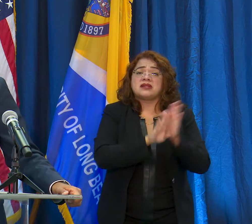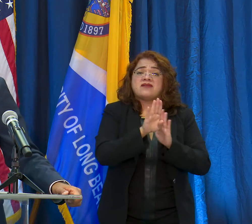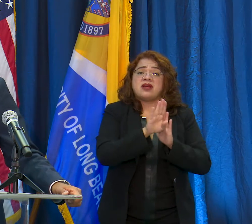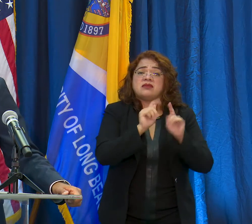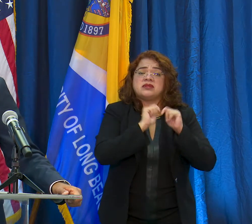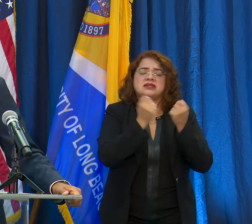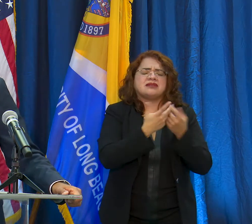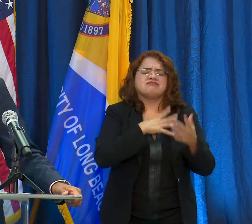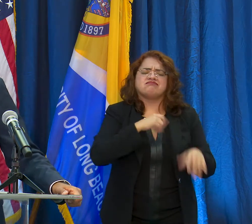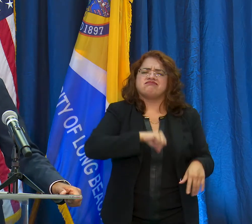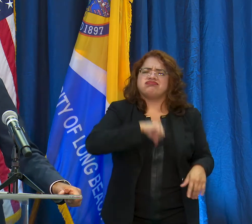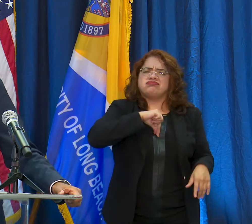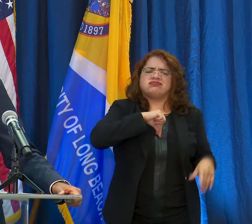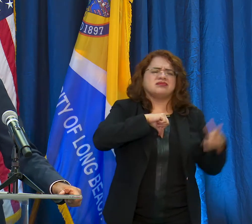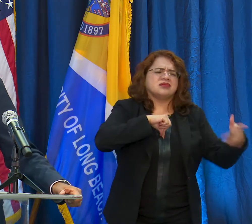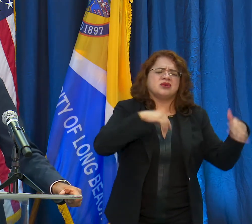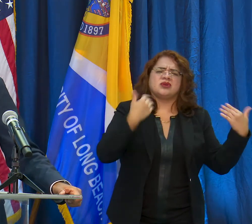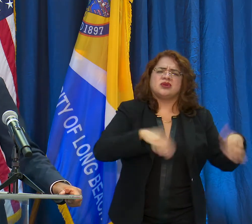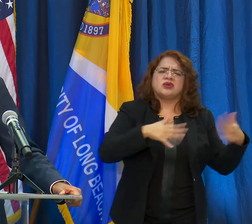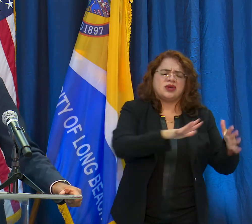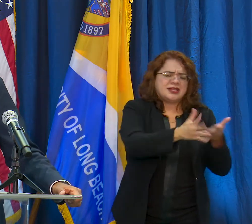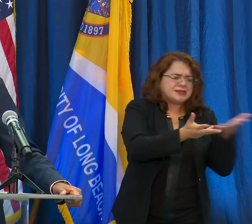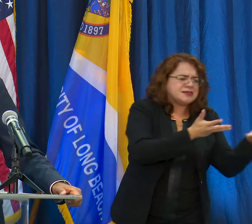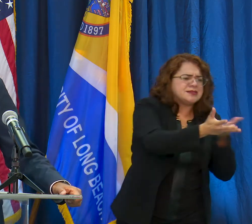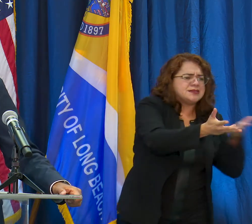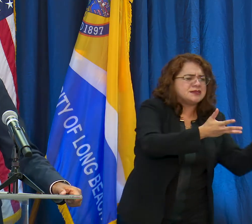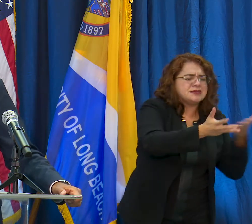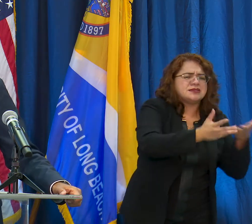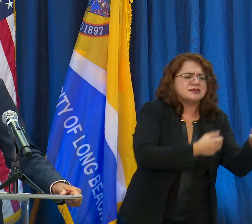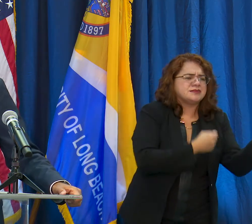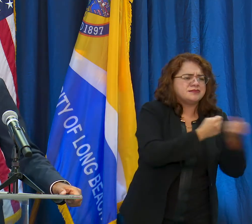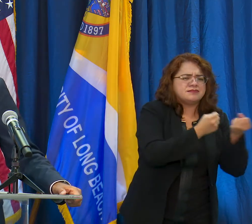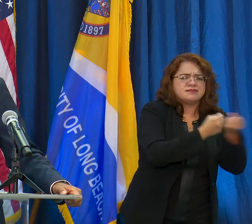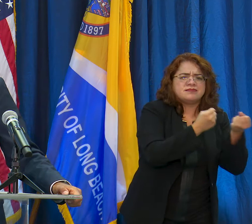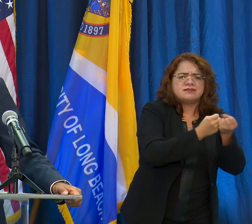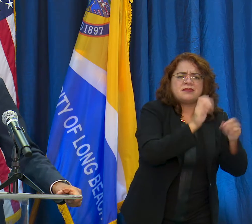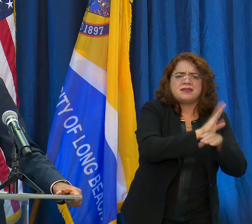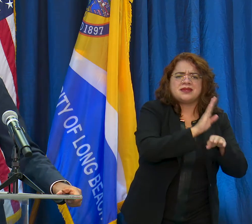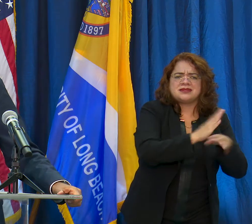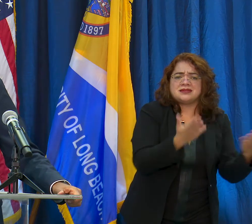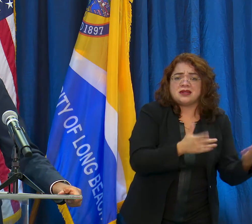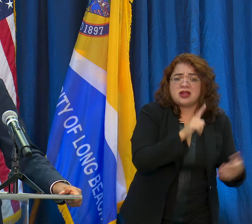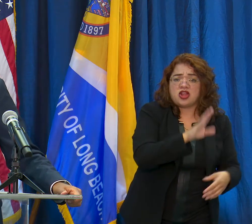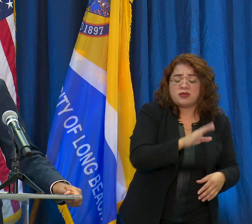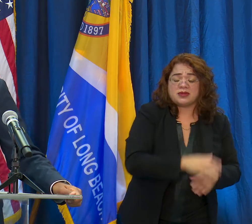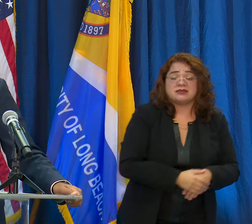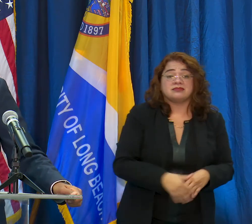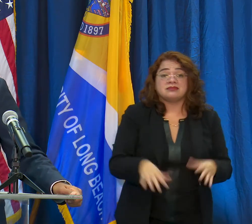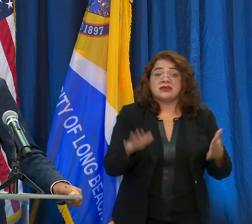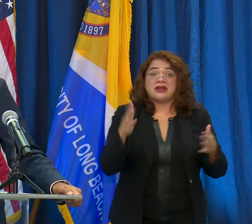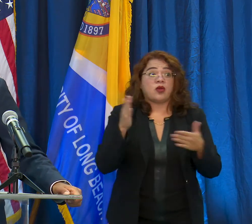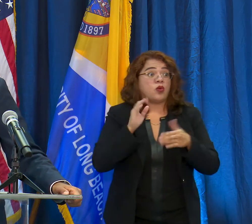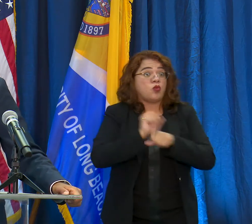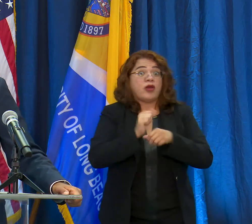to ensure that those that have been affected by COVID get the support they need, and there's a lot more work ahead.